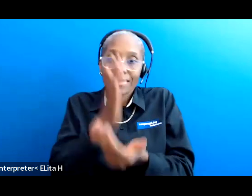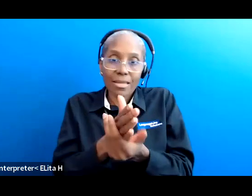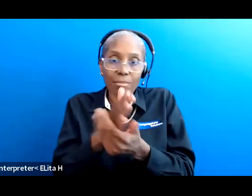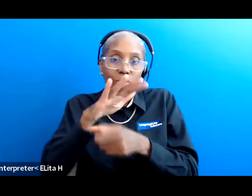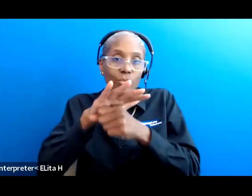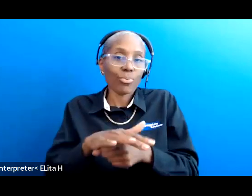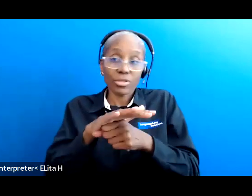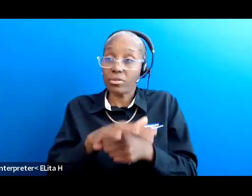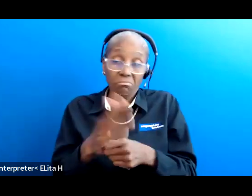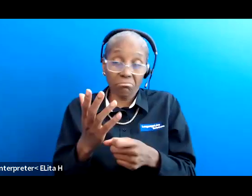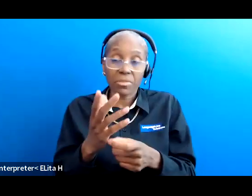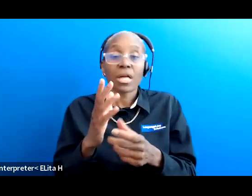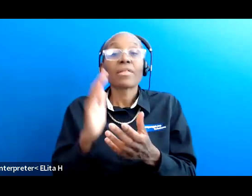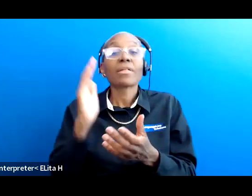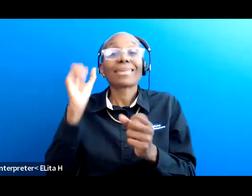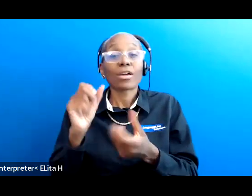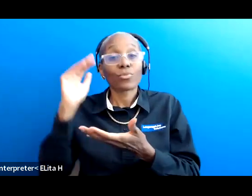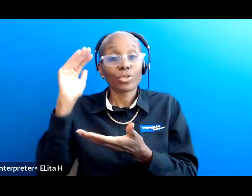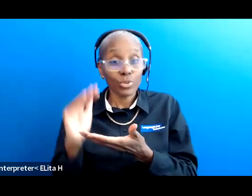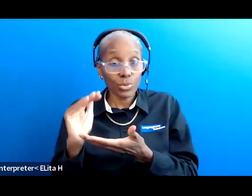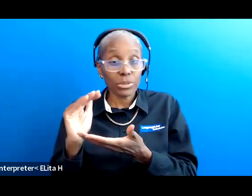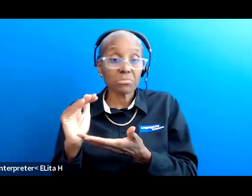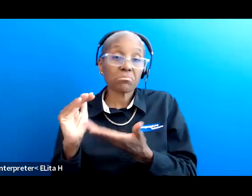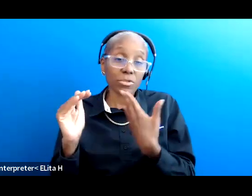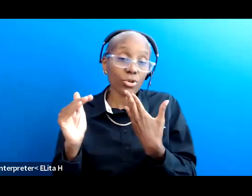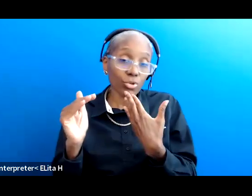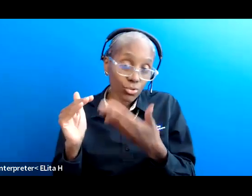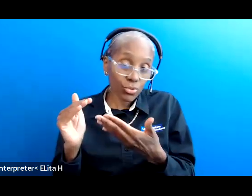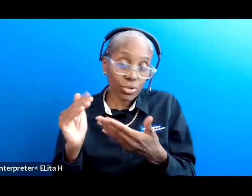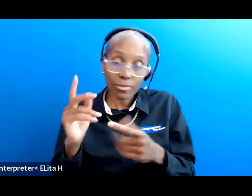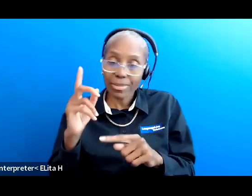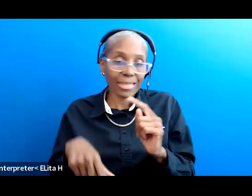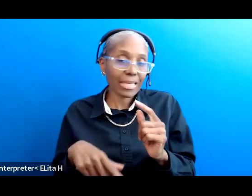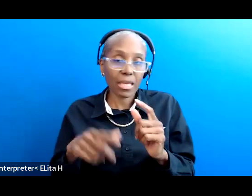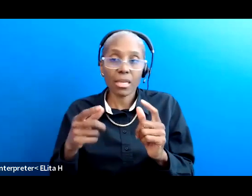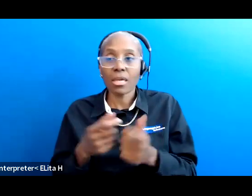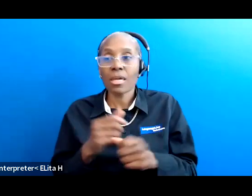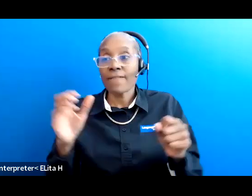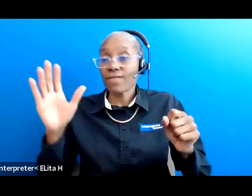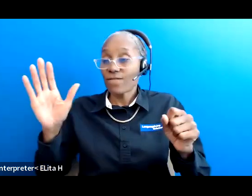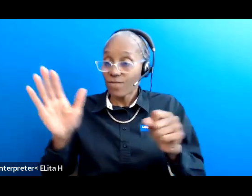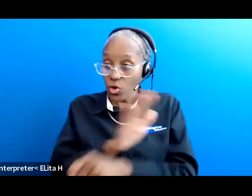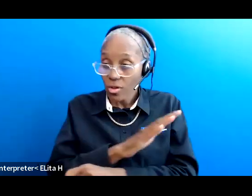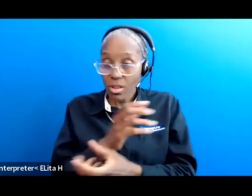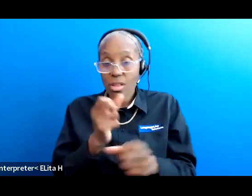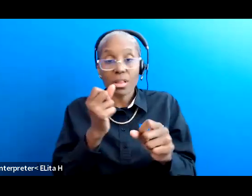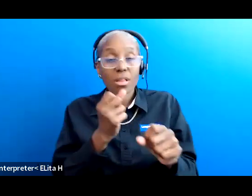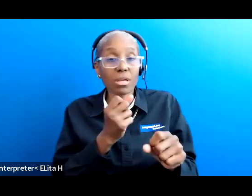They can reduce it an awful lot and they're very, very good pieces of equipment, but there's no piece of equipment that's totally going